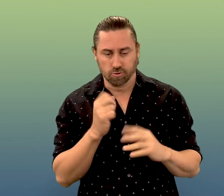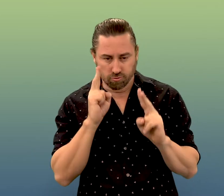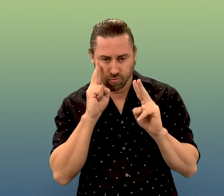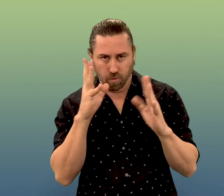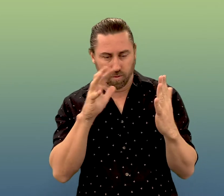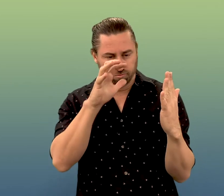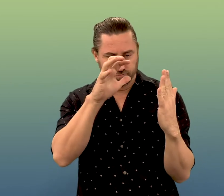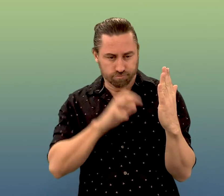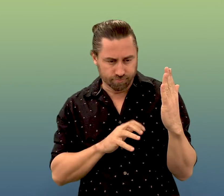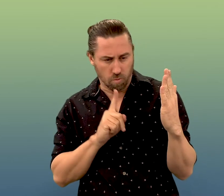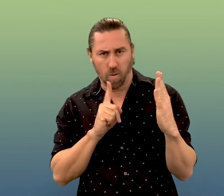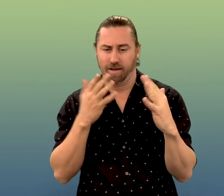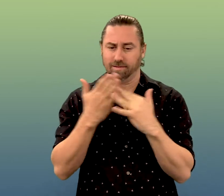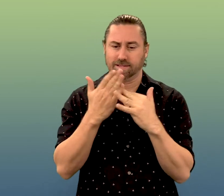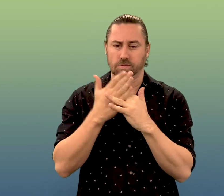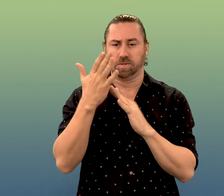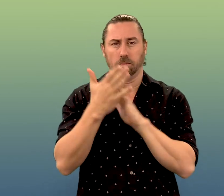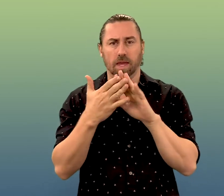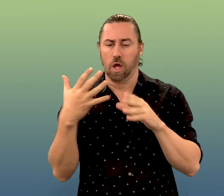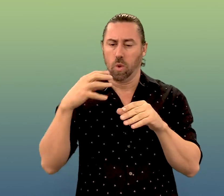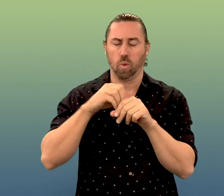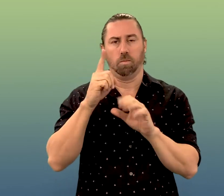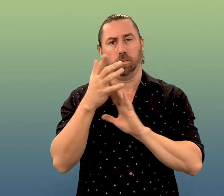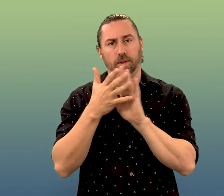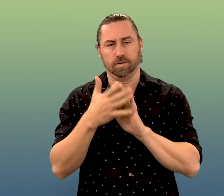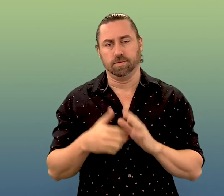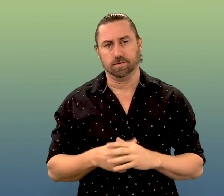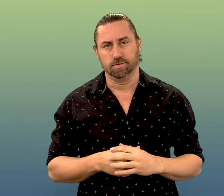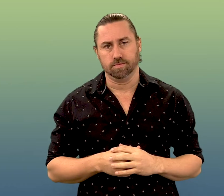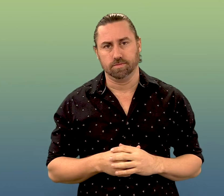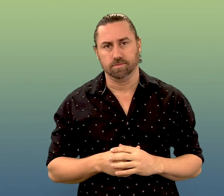requires us to define our focus for accessibility and inclusion.